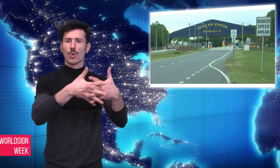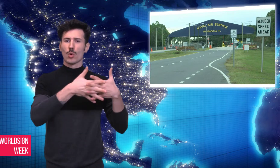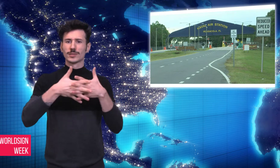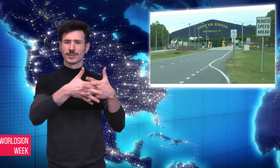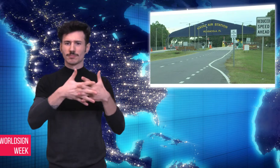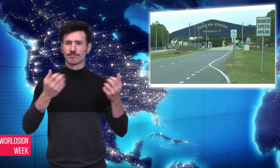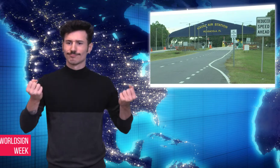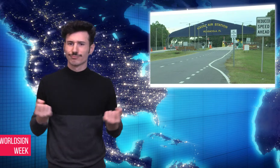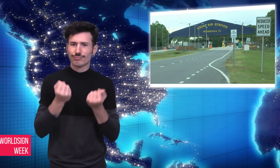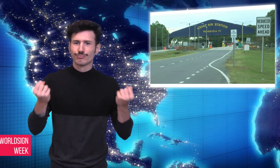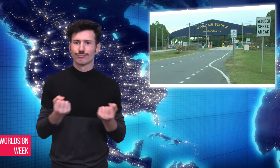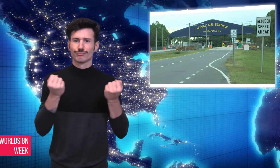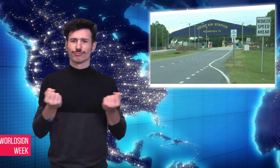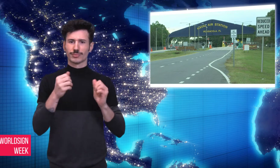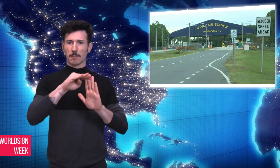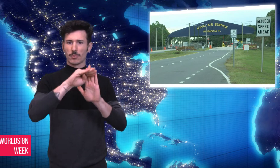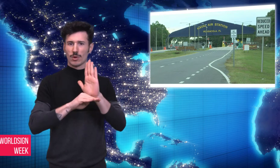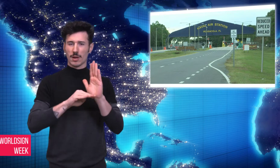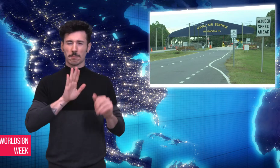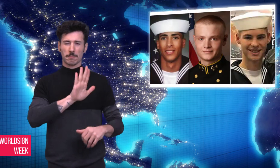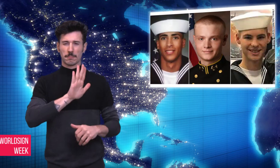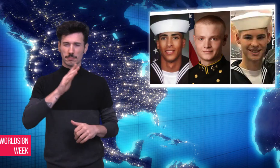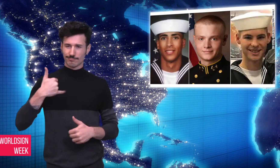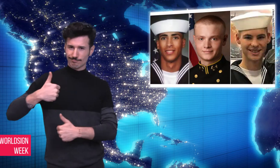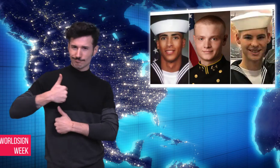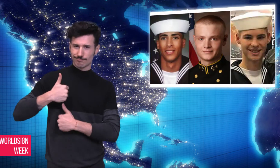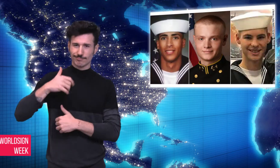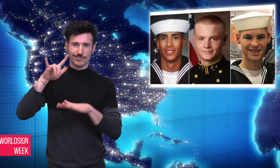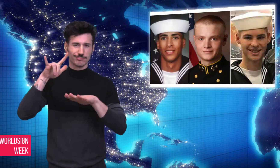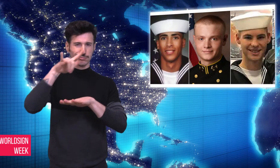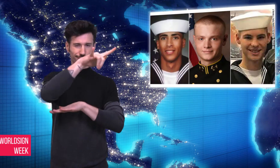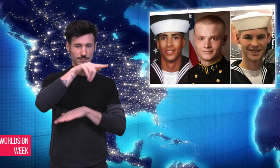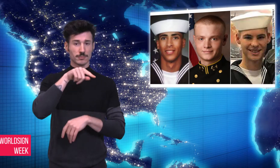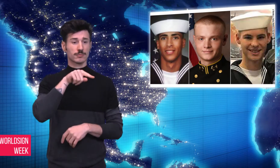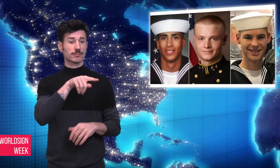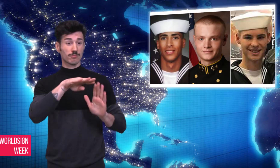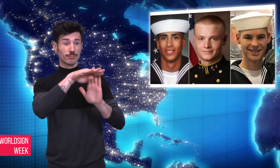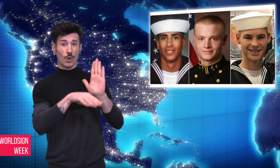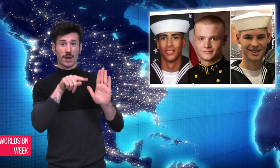Alshamrani who was participating in a flight